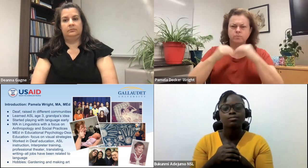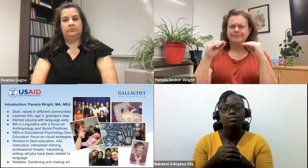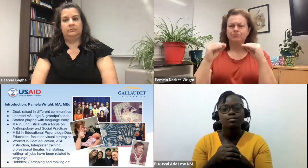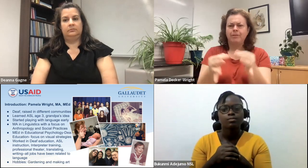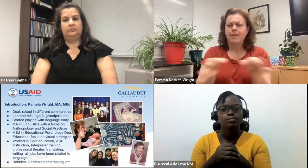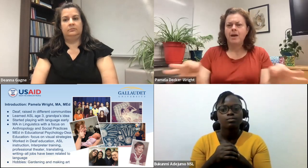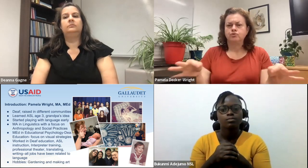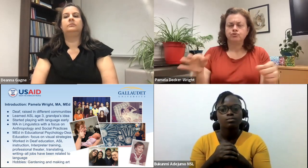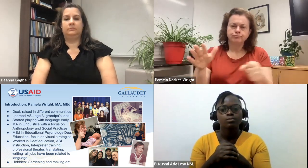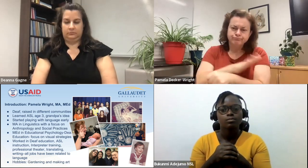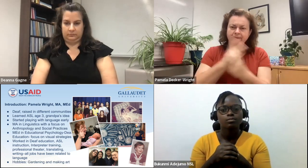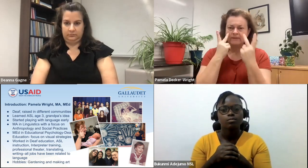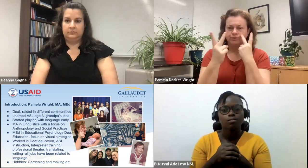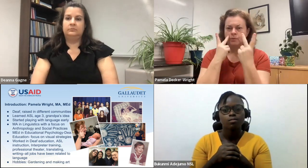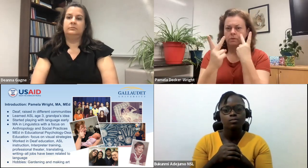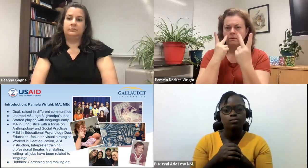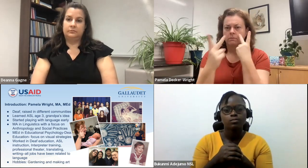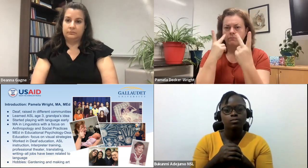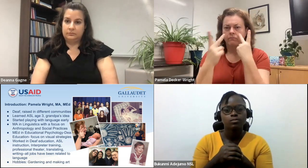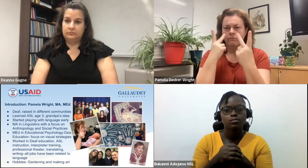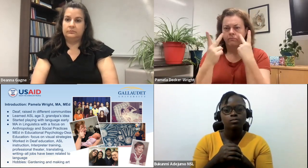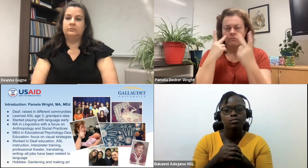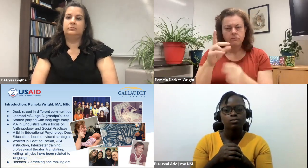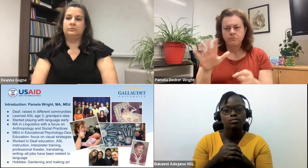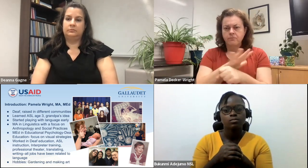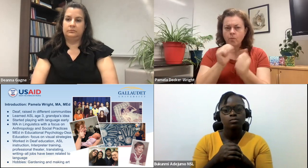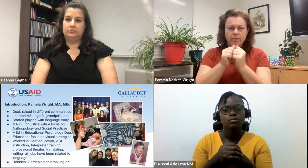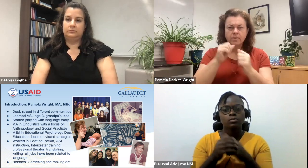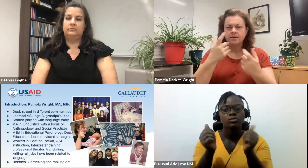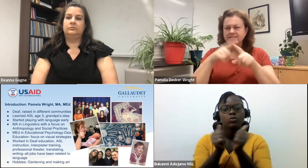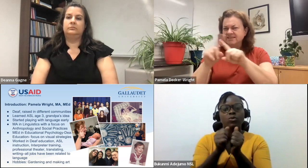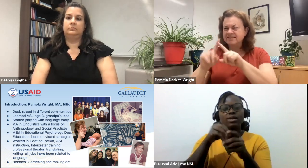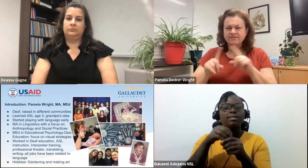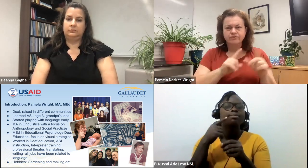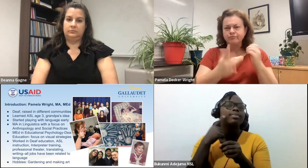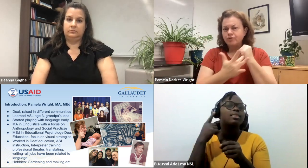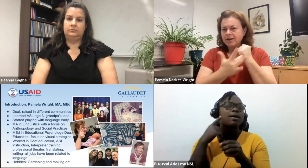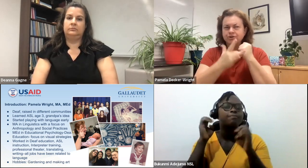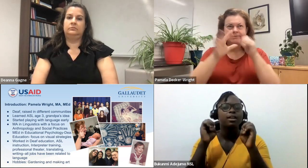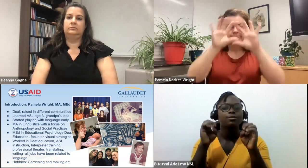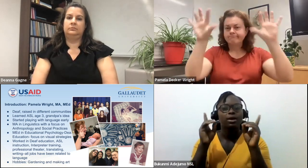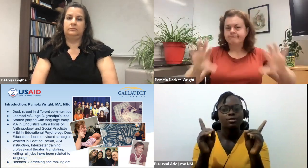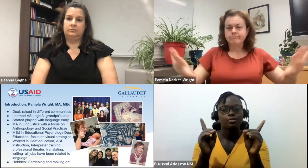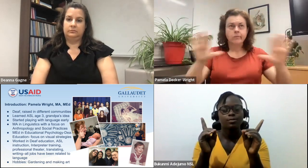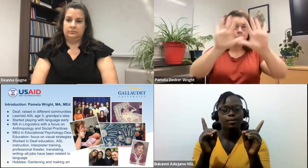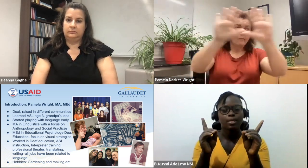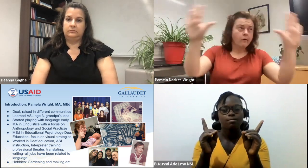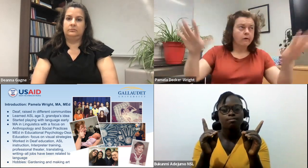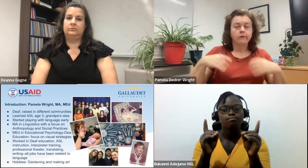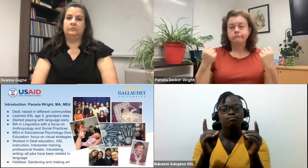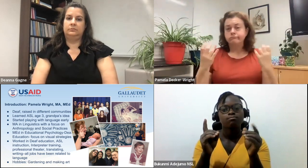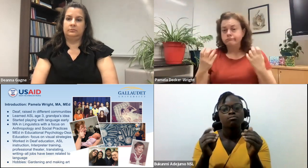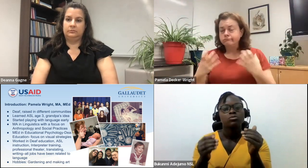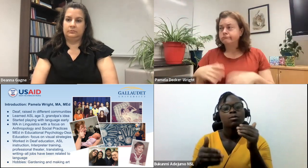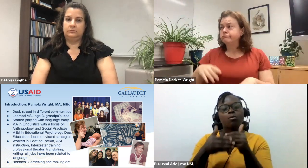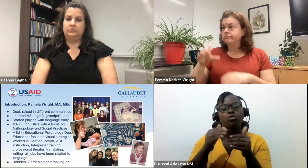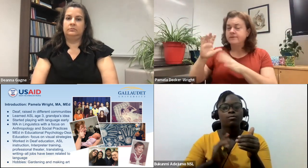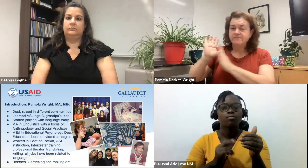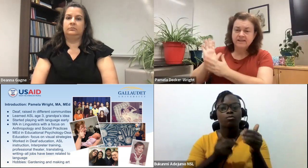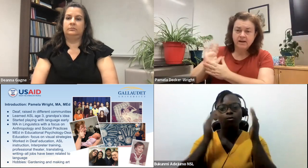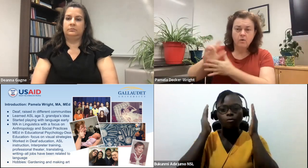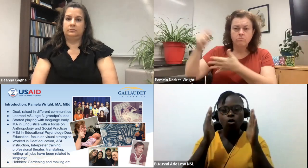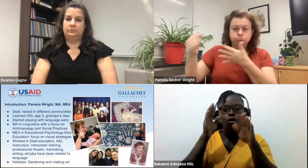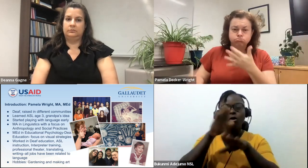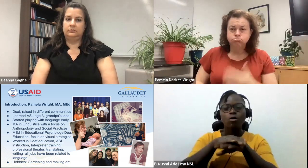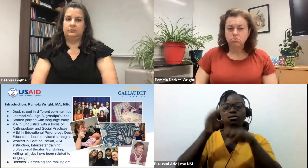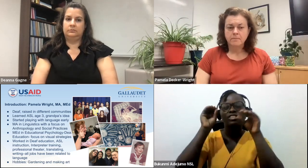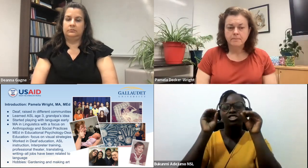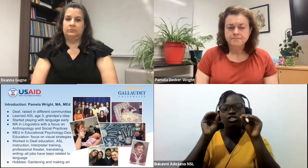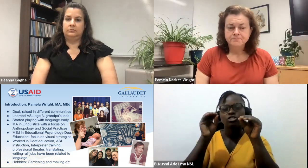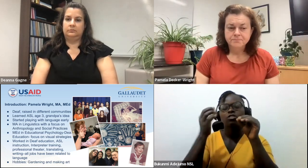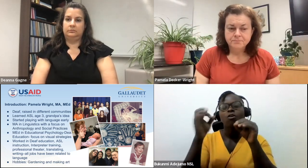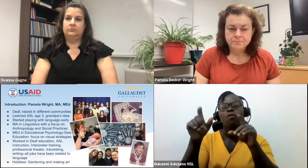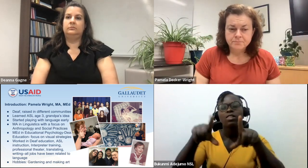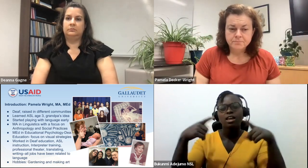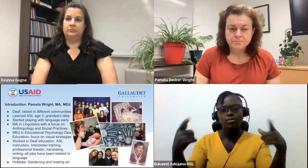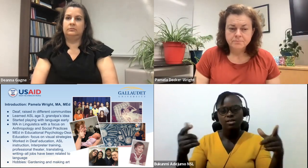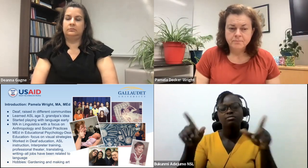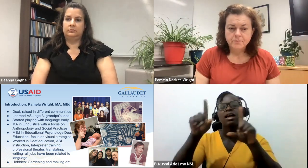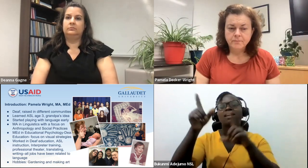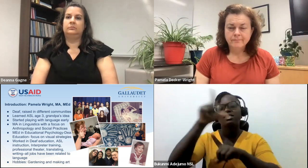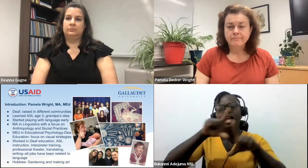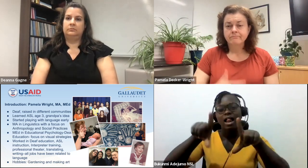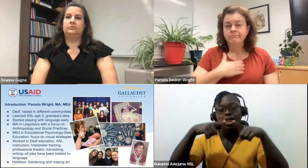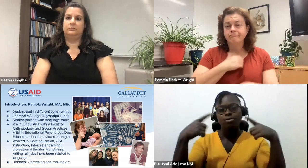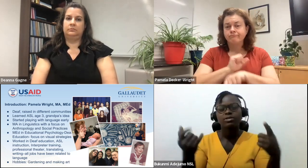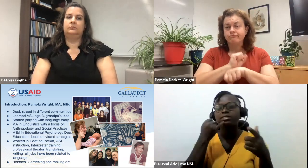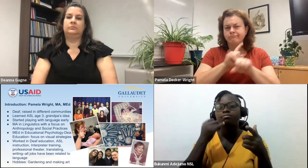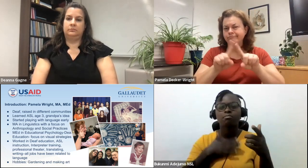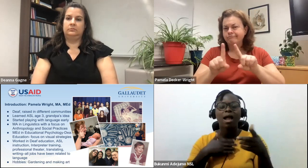Most of that focuses on the teaching of language and sign language is my focus. Is it's a visual language. We use different technologies, visual aids, use of sign language. I'm using videos all the time. All that's included with teaching sign language.